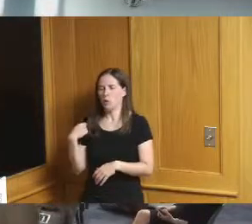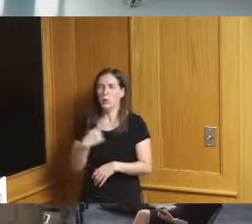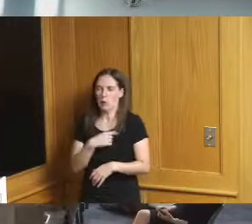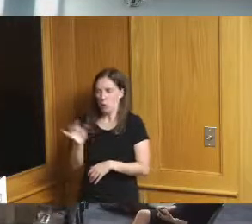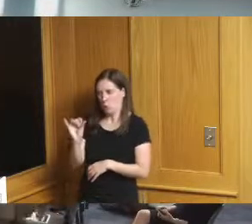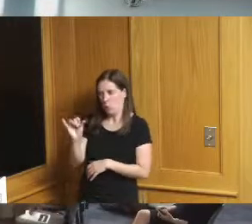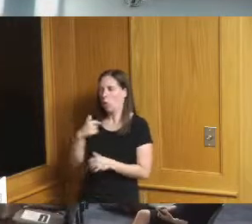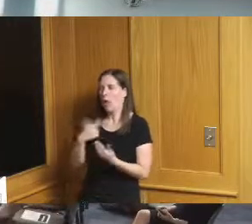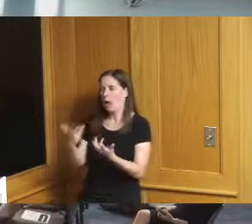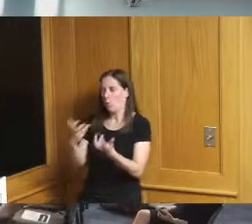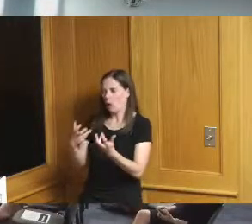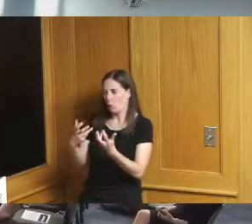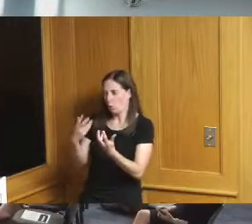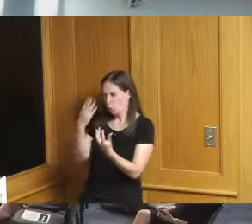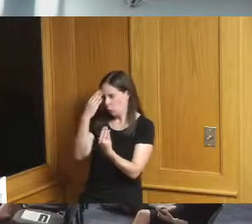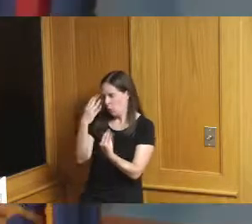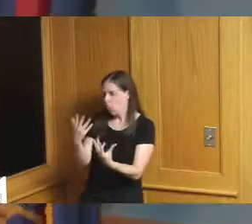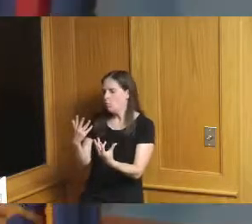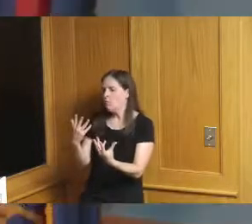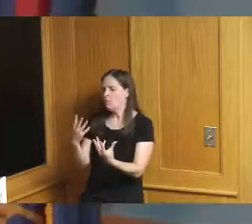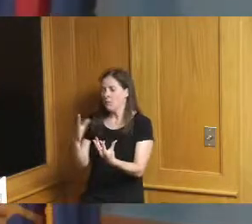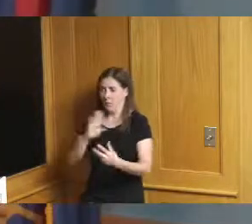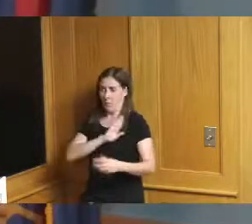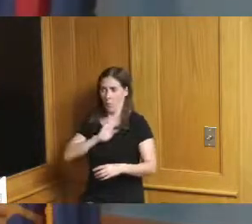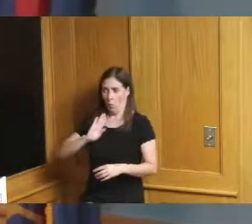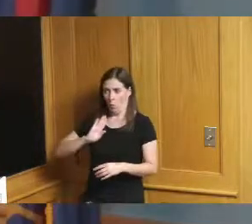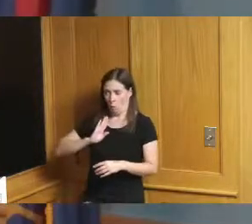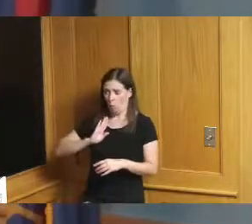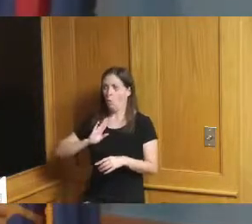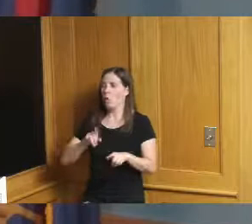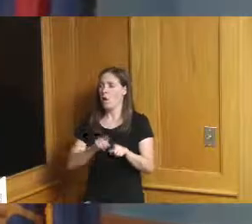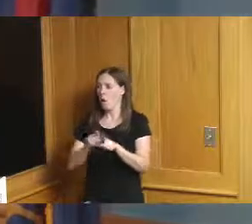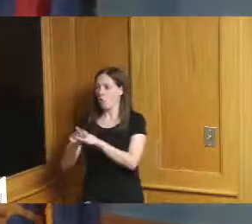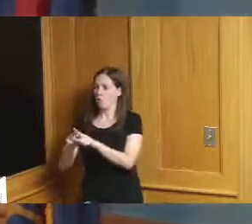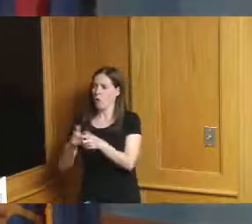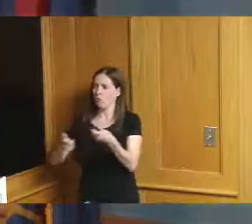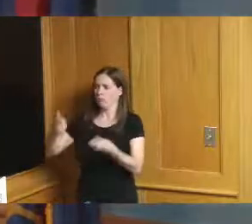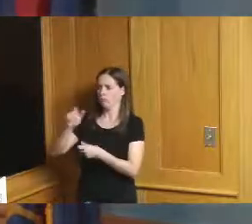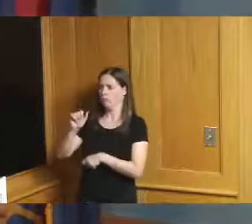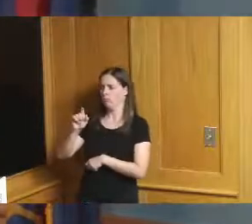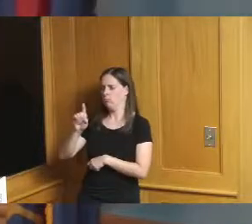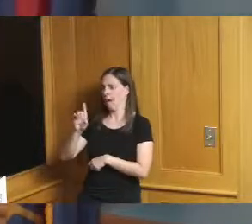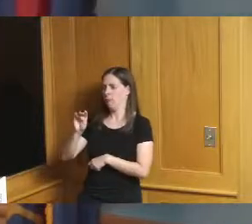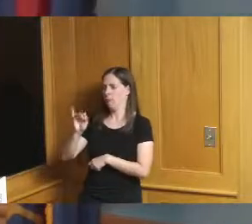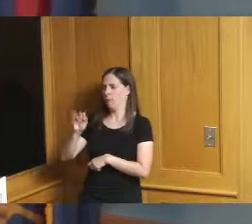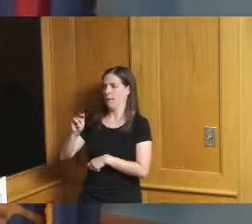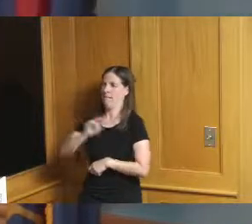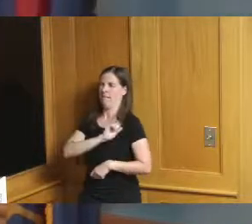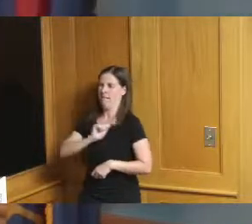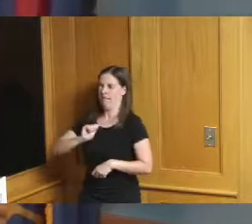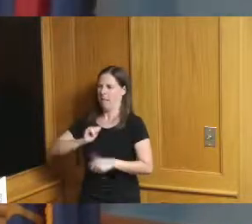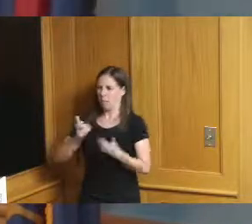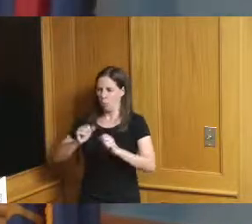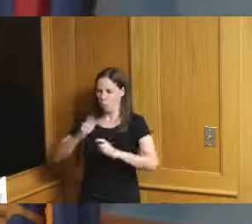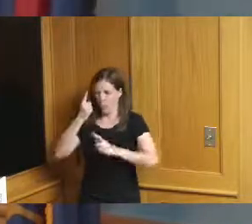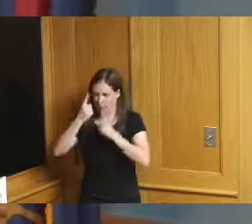that um the Board and also Administration is looking at the incentives for internally